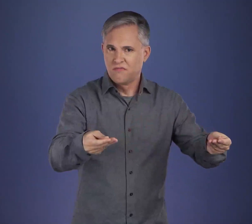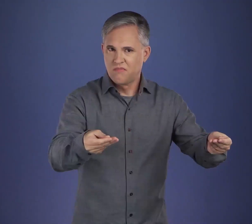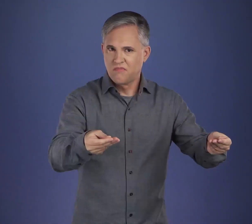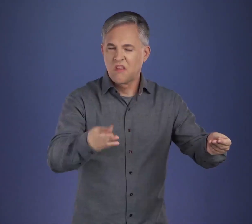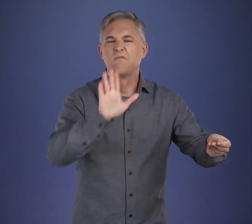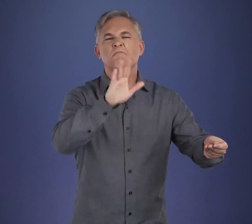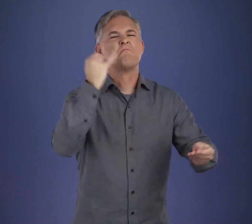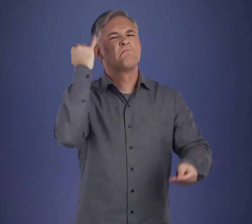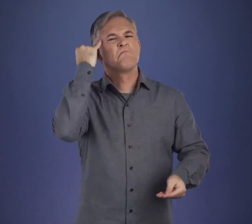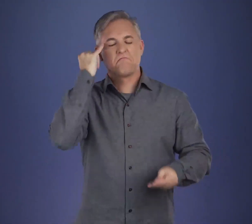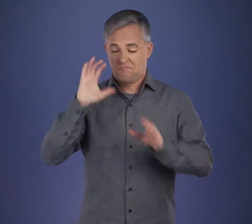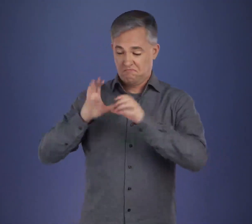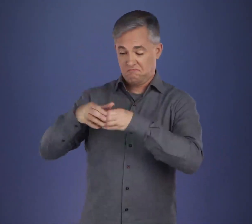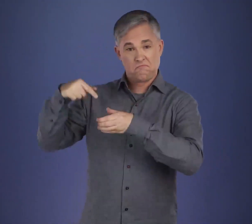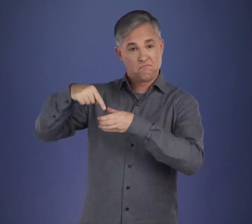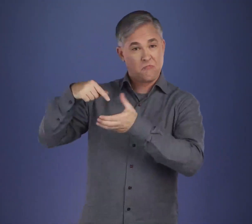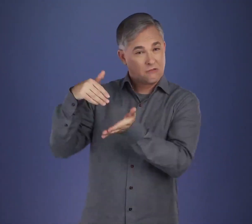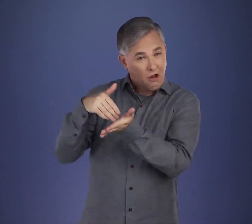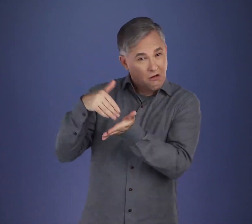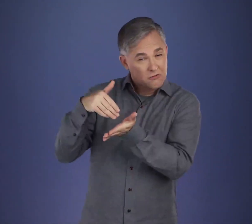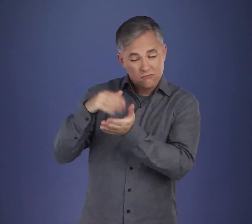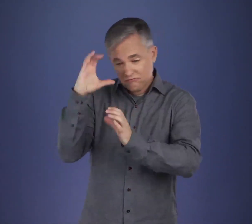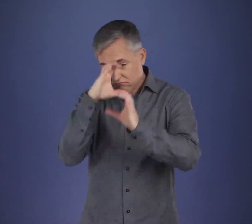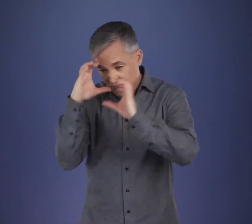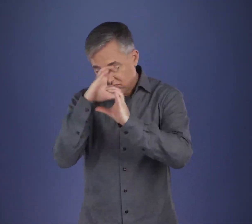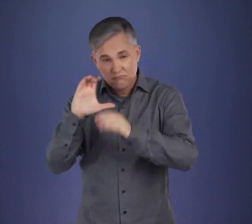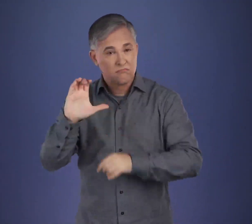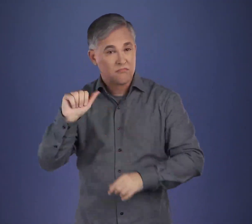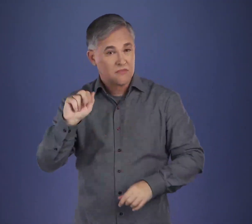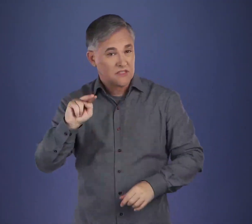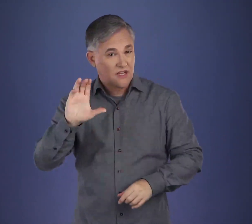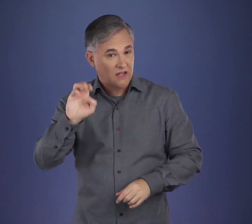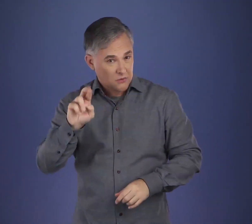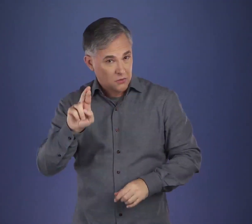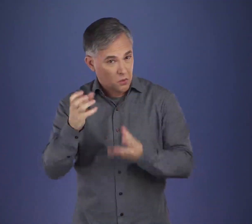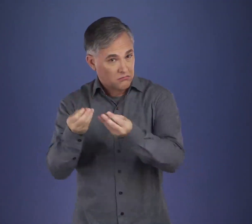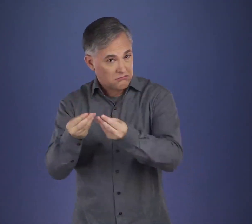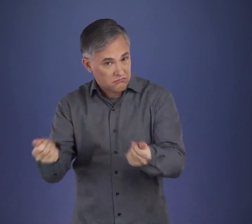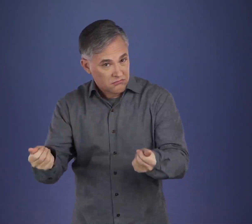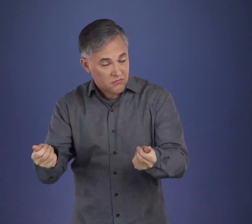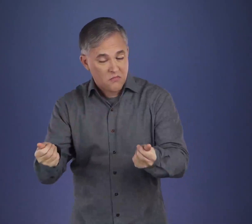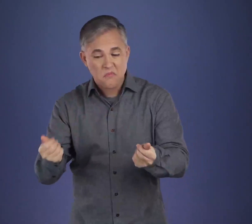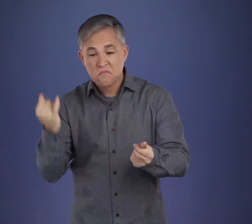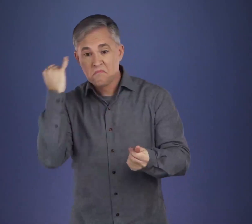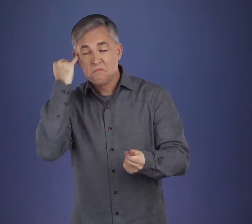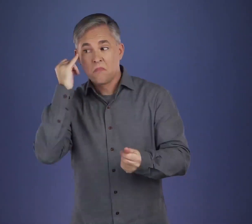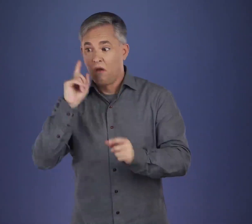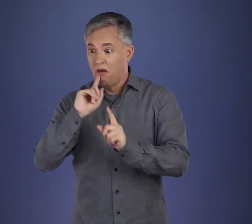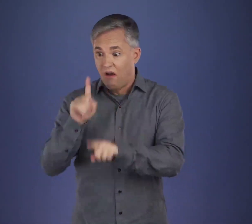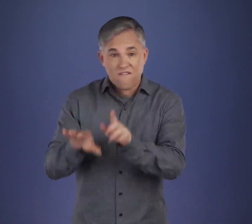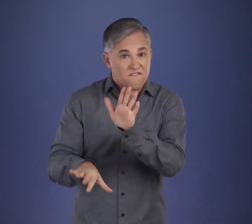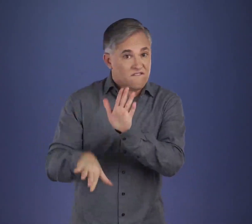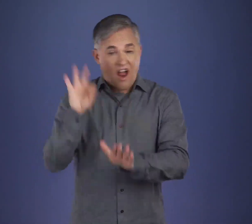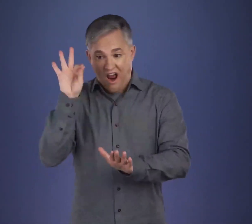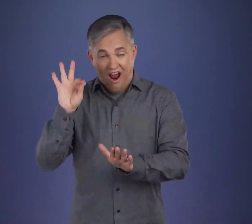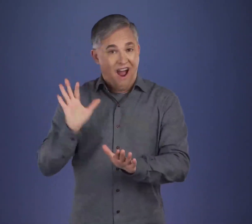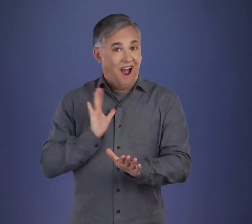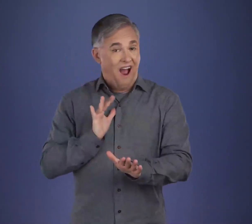If a group of doctors possessed a cancer cure, they might be conscience-stricken if they failed their mission through self-seeking.